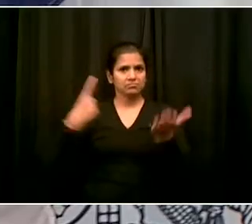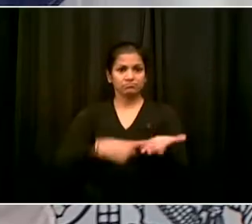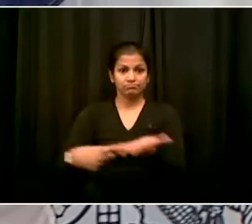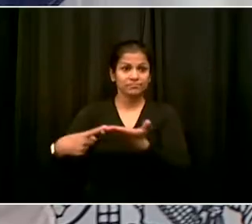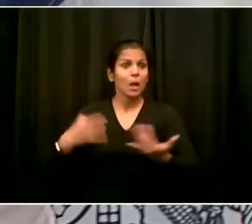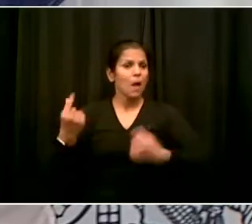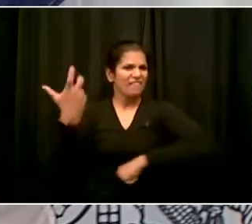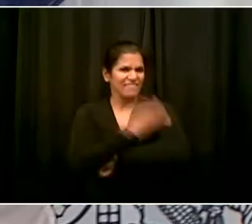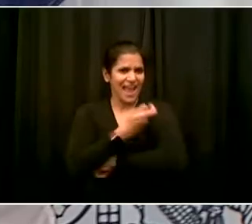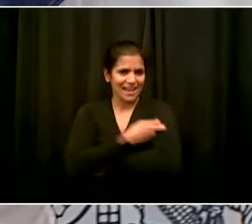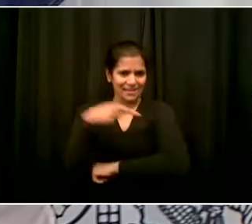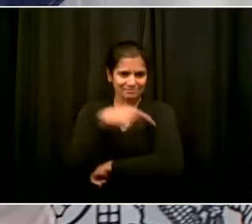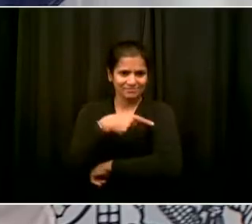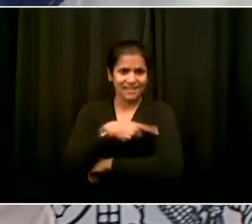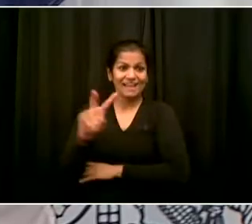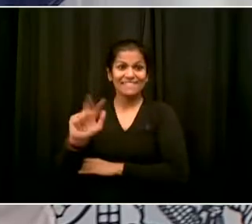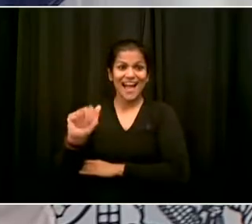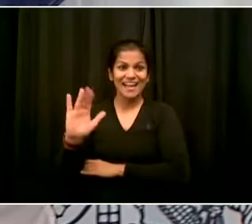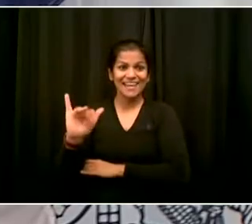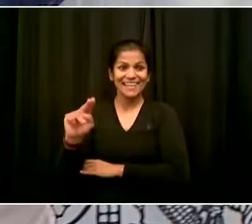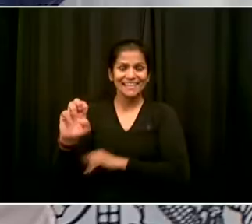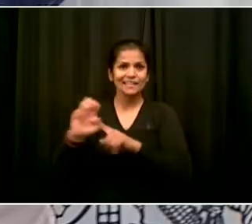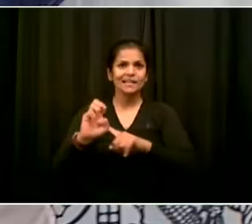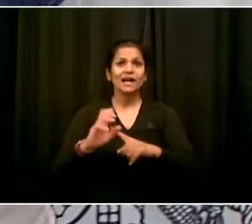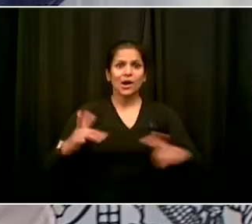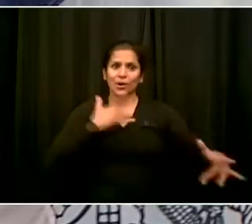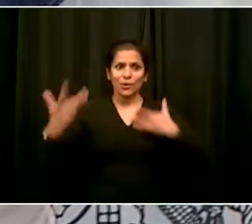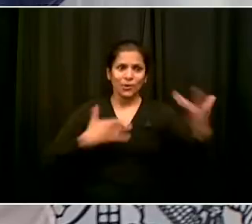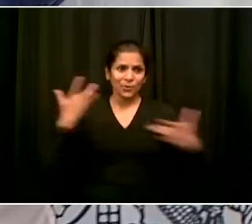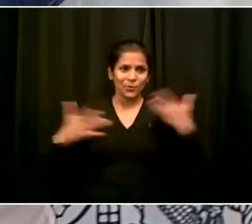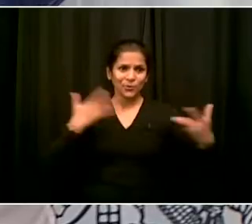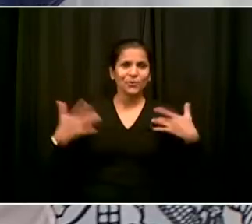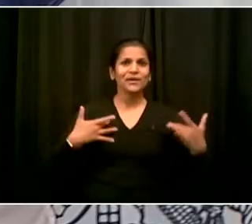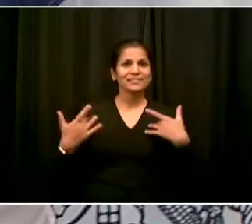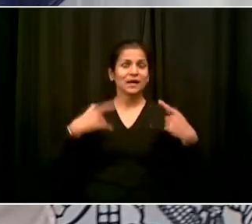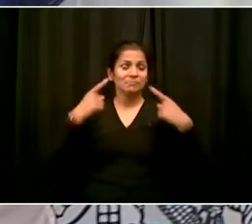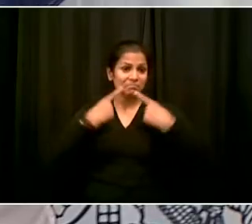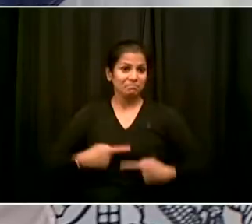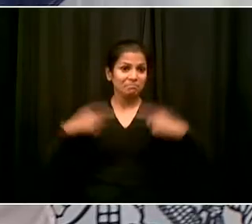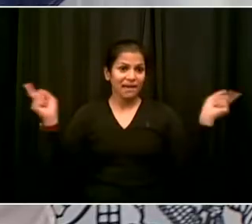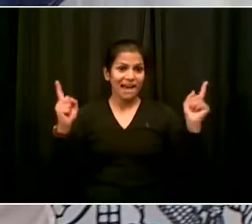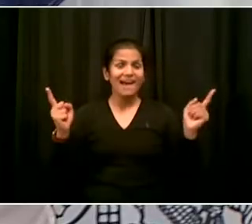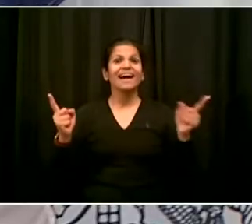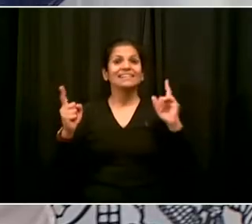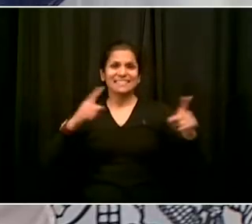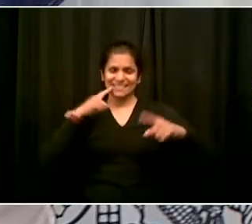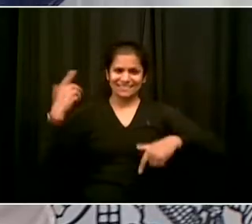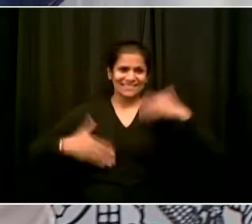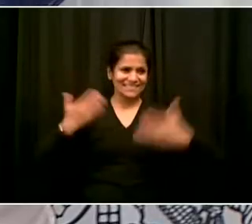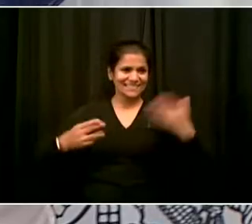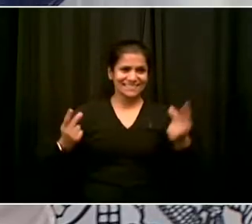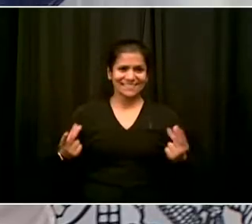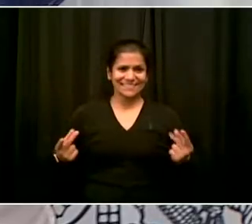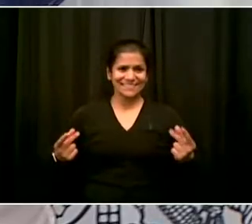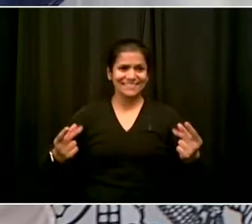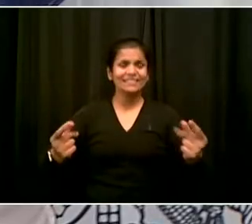NOW, LET'S TALK ABOUT EARLIER -- I SAID EARLIER THE CAVALRY IS COMING, LET'S TALK ABOUT THE VACCIISNE.. THE M MMOENENT WE HAVE ALL BEEN